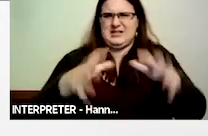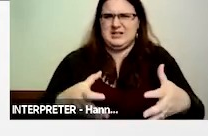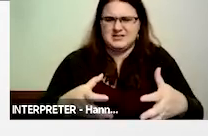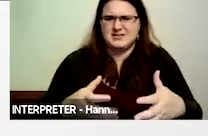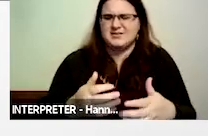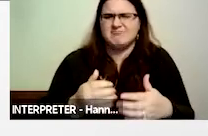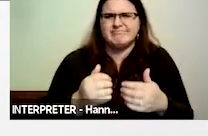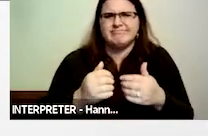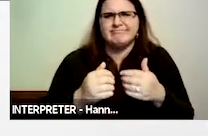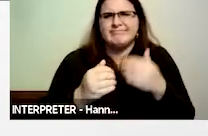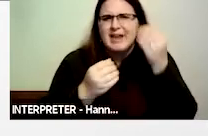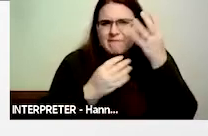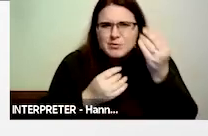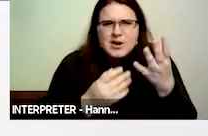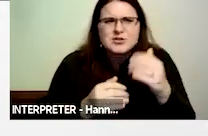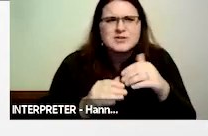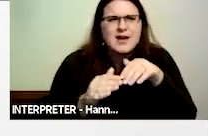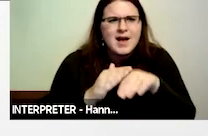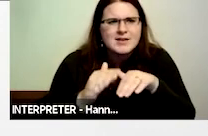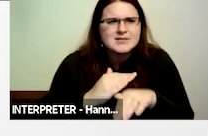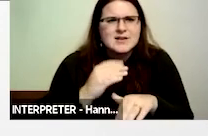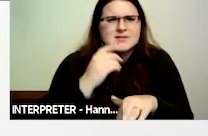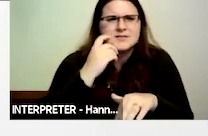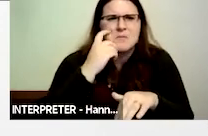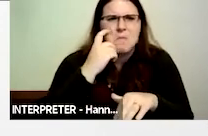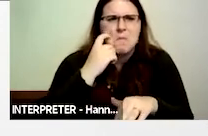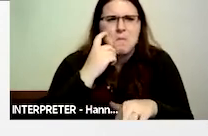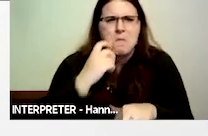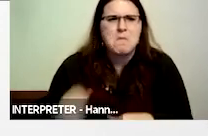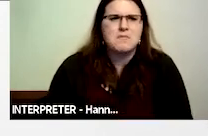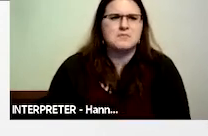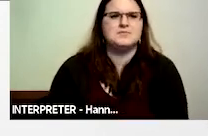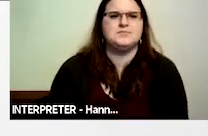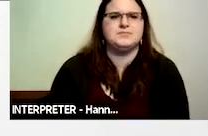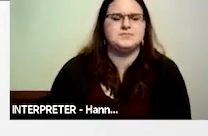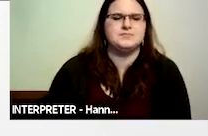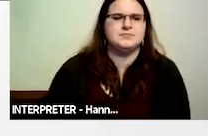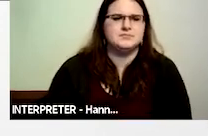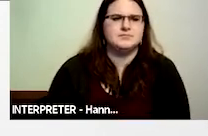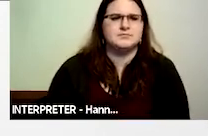Ben Woelk: And I have so little familiarity with it, which is one of the reasons that